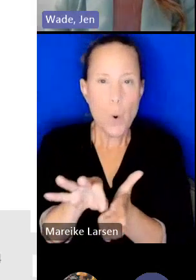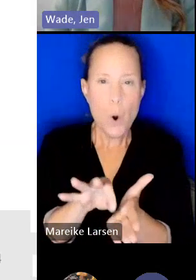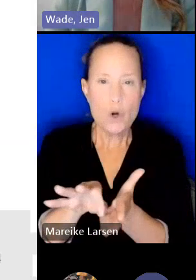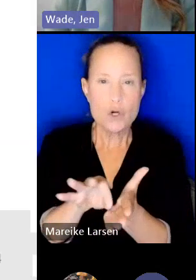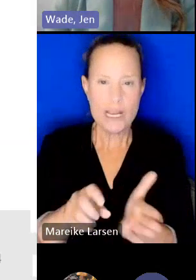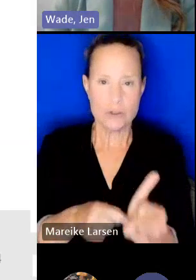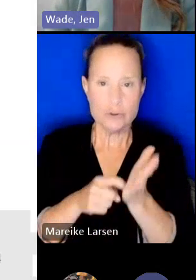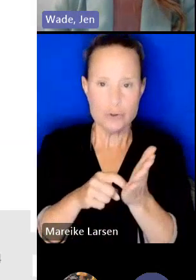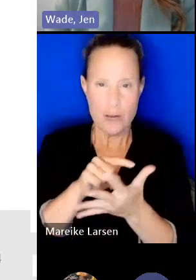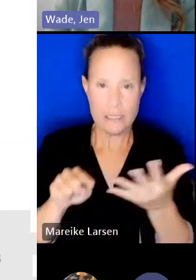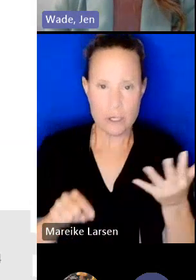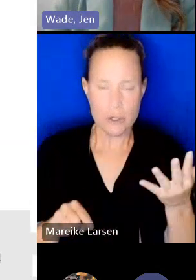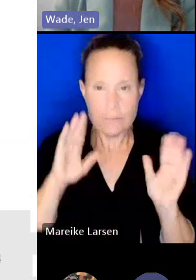scoring criteria to focus on cost.